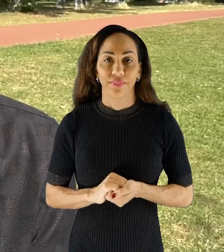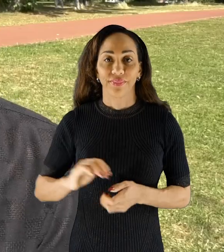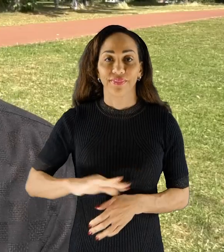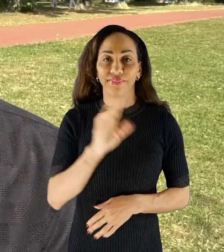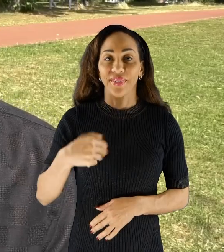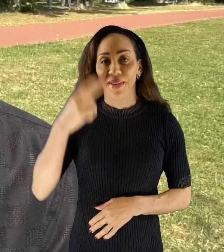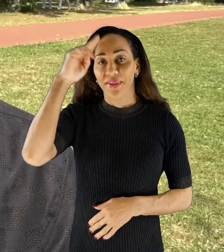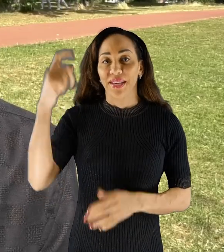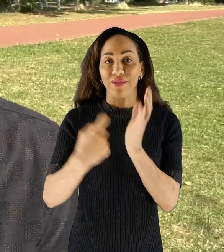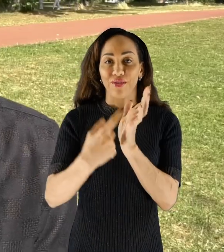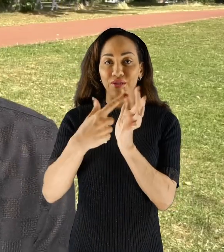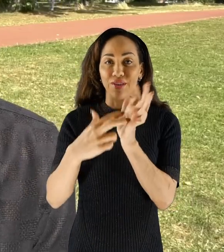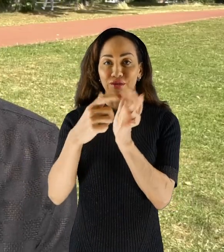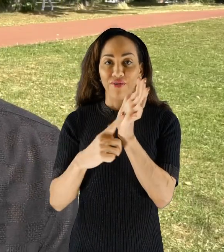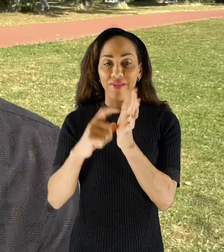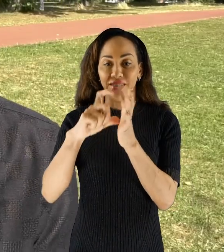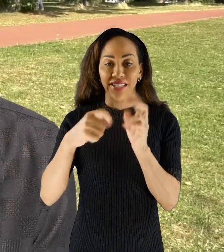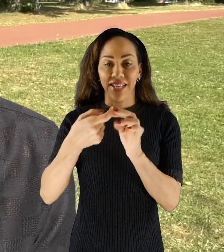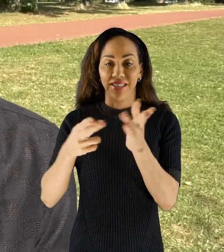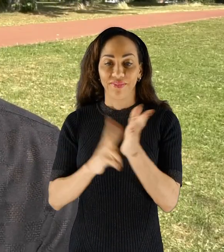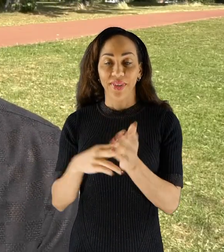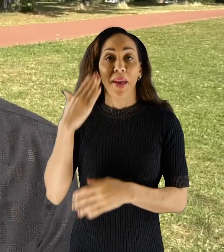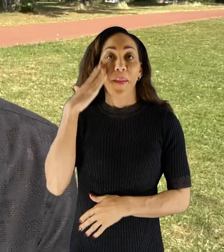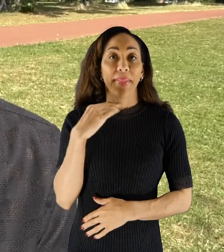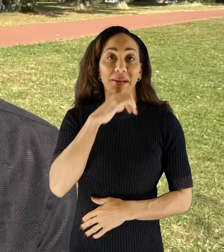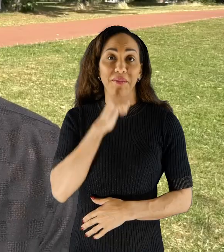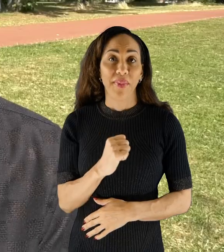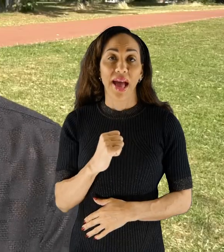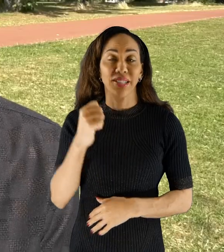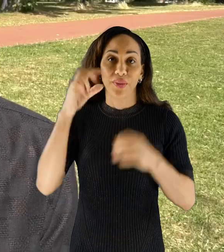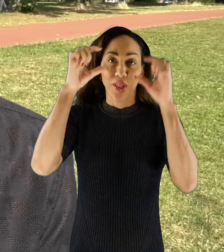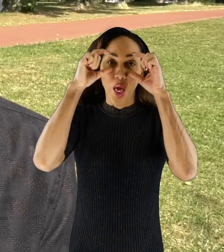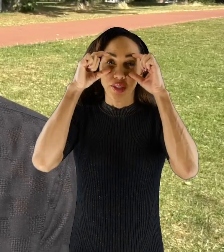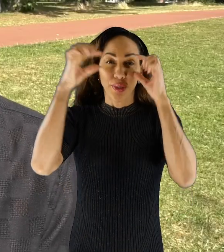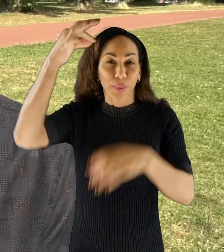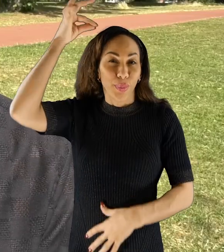Hello, my name is Revell Dixon and I am a black man with glasses with short hair and wearing a black shirt.